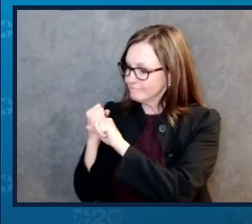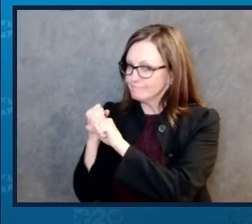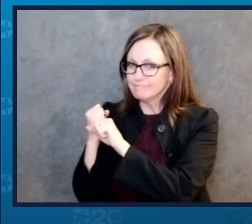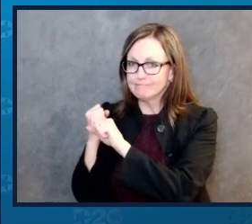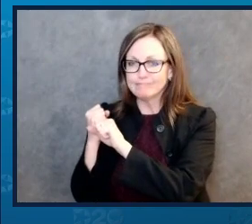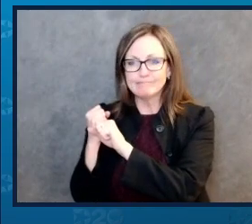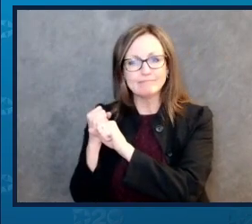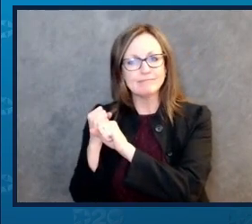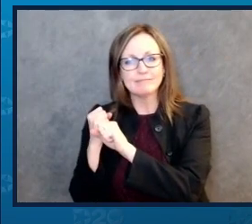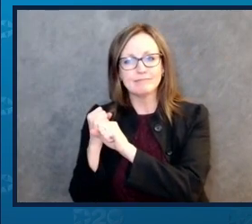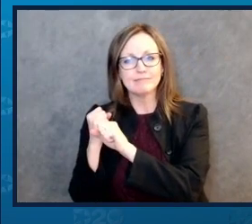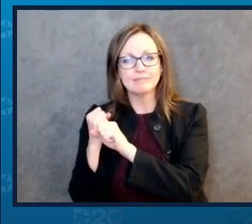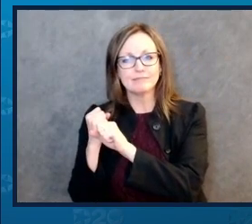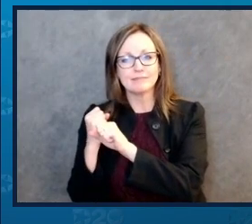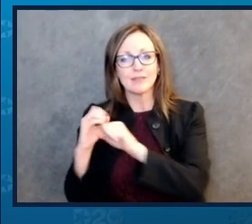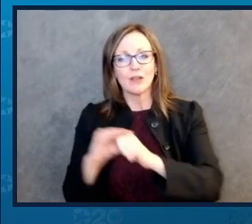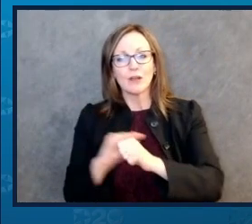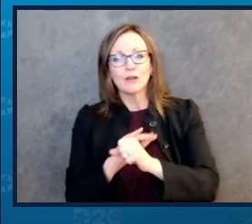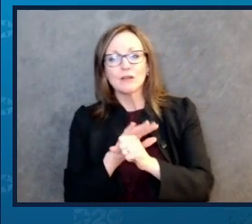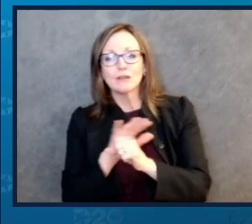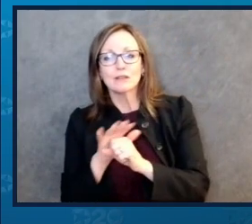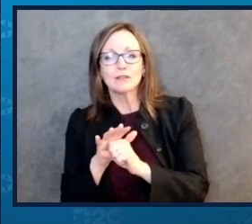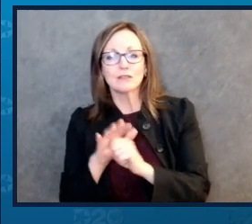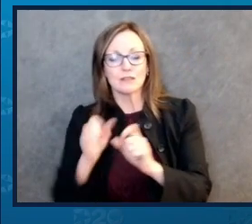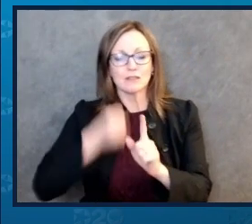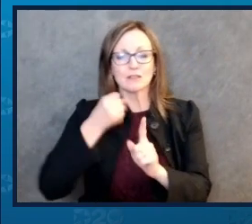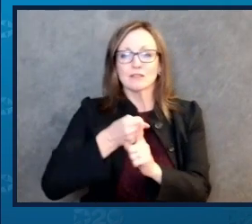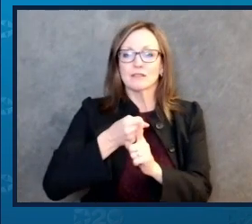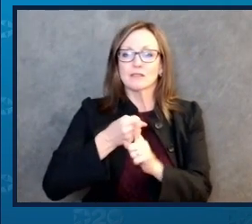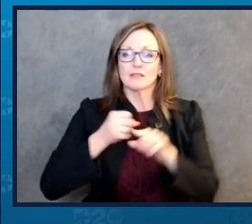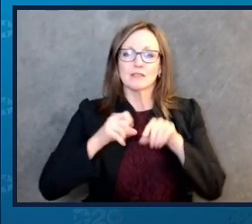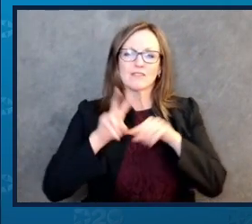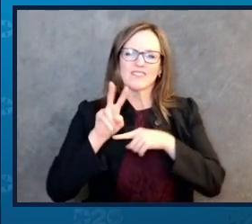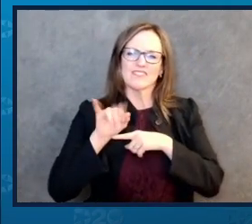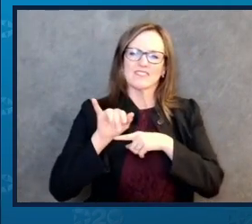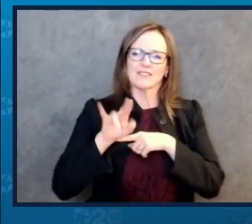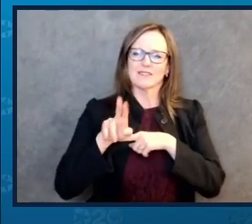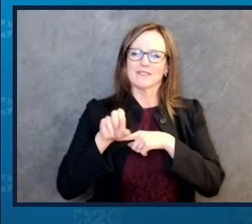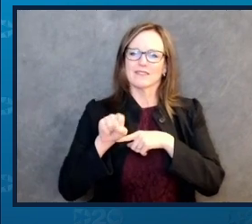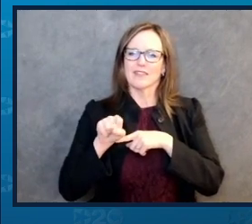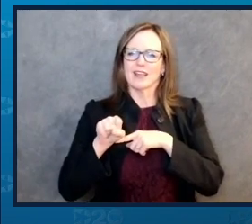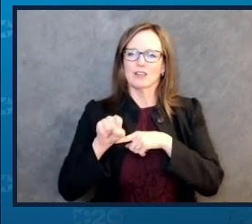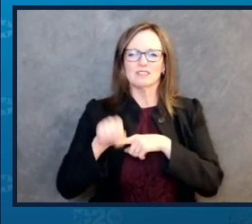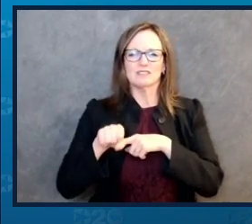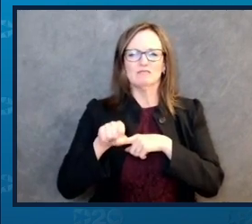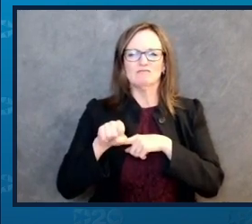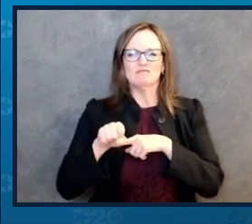WHILE THIS VIRUS TOUCHES US ALL, WE GOT TO BE HONEST. IT IS NOT AN EQUAL OPPORTUNITY